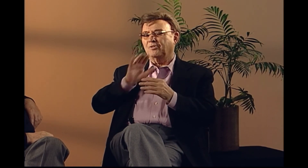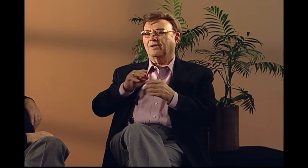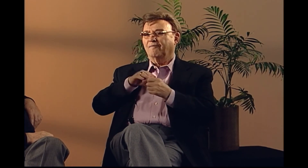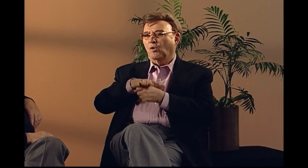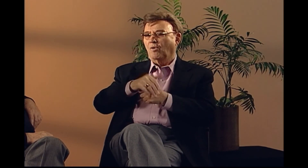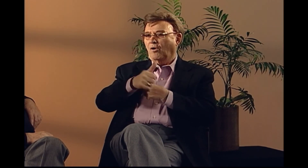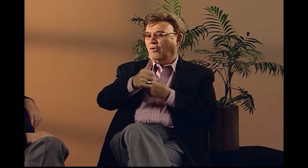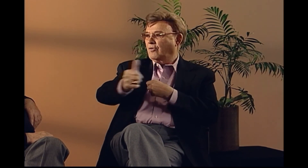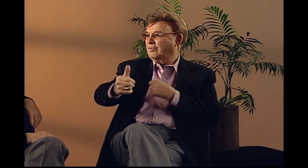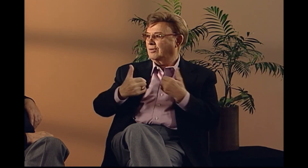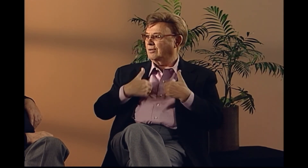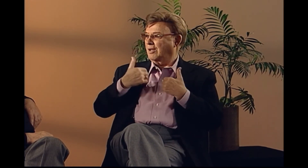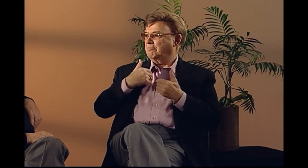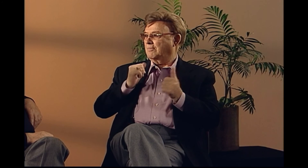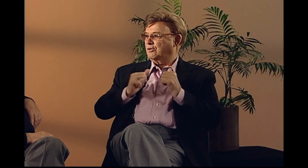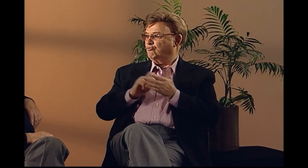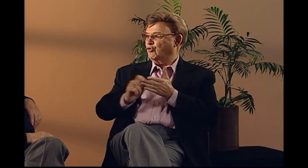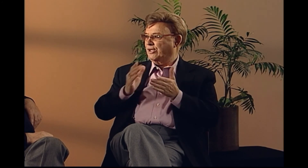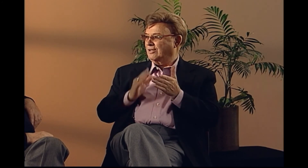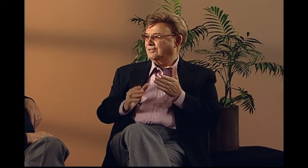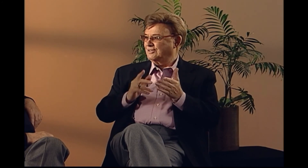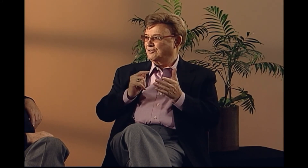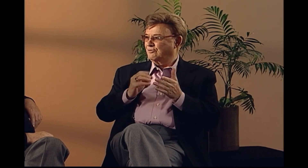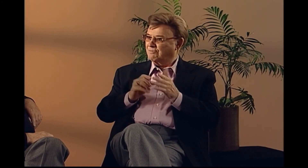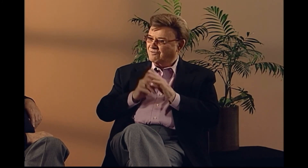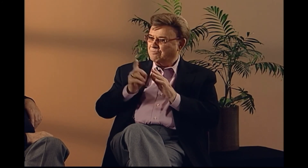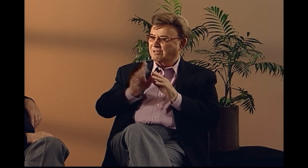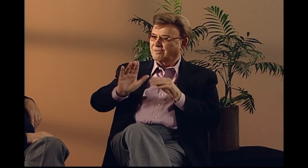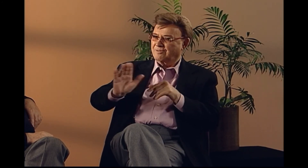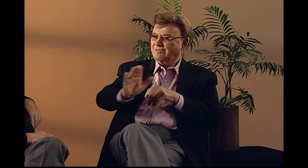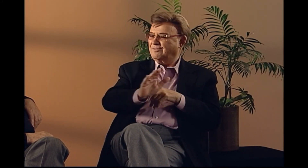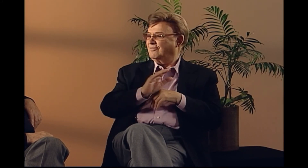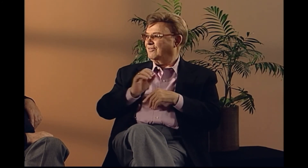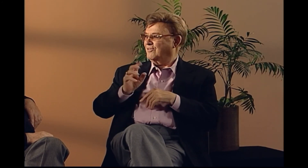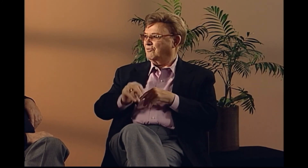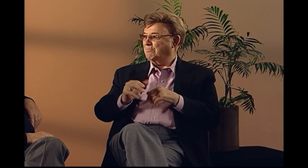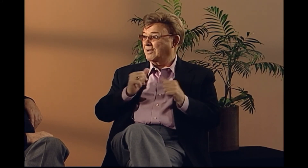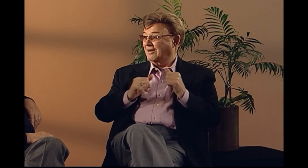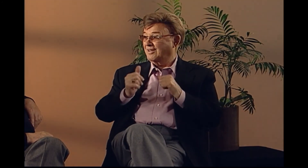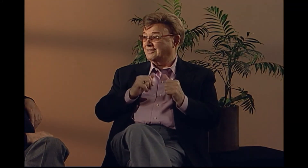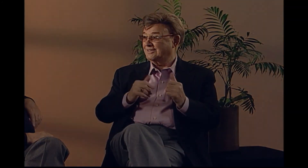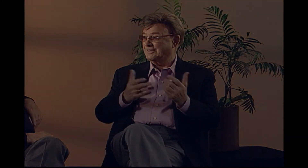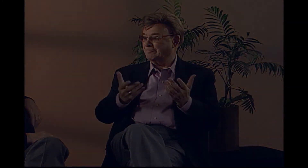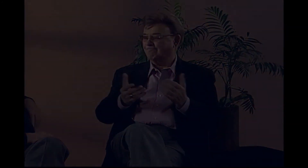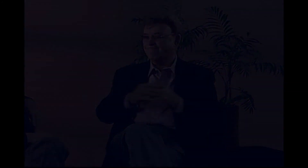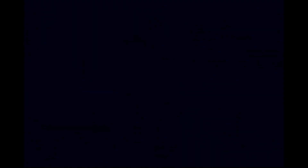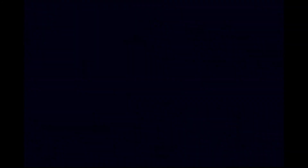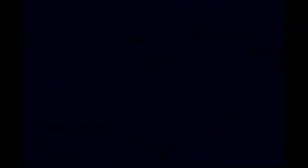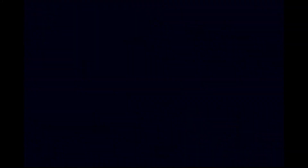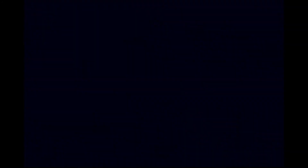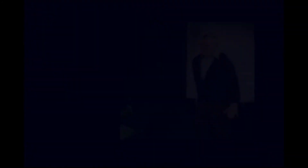and I'm very excited about that. I'm hopeful that this will continue with additional younger playwrights